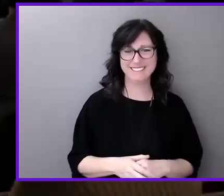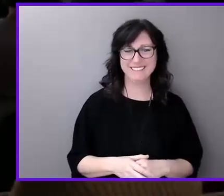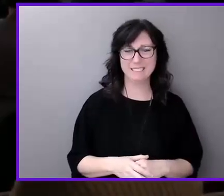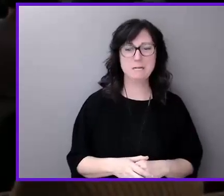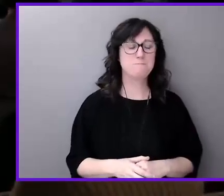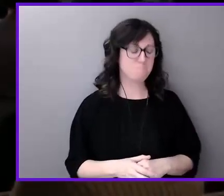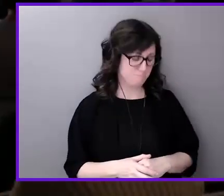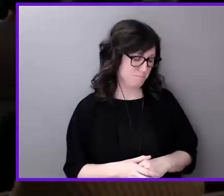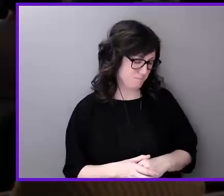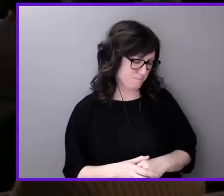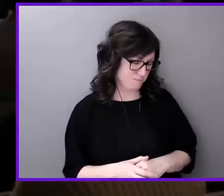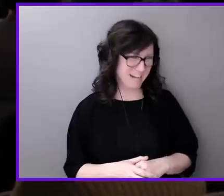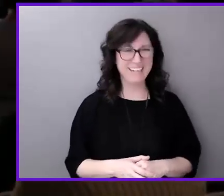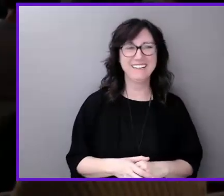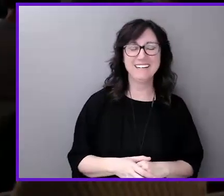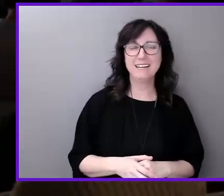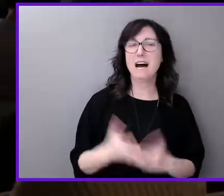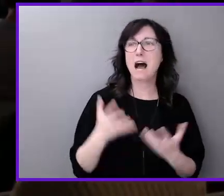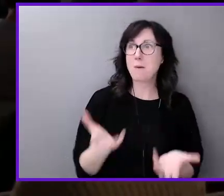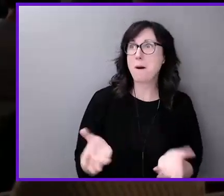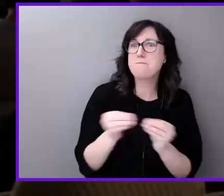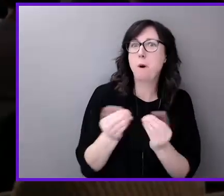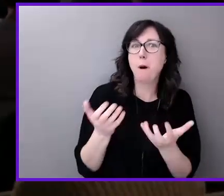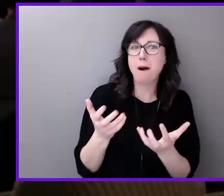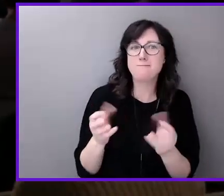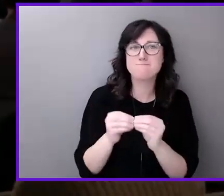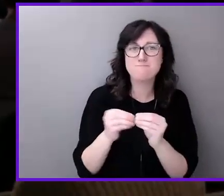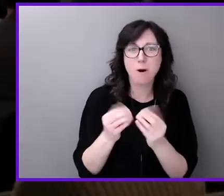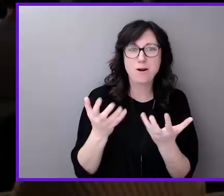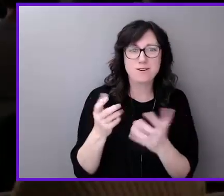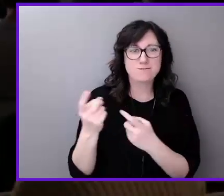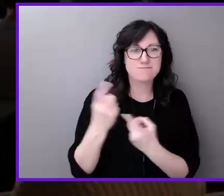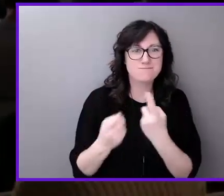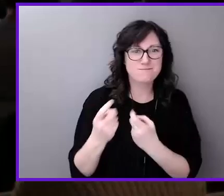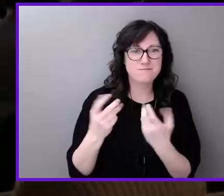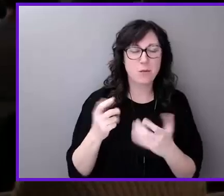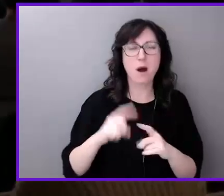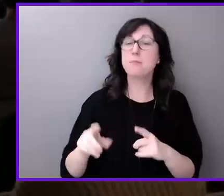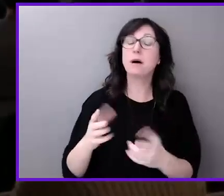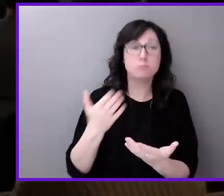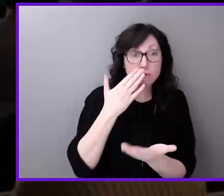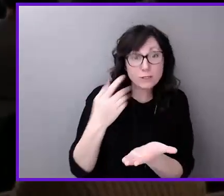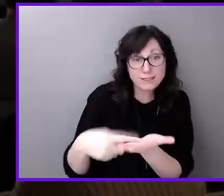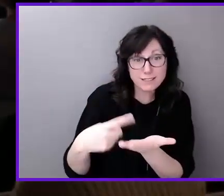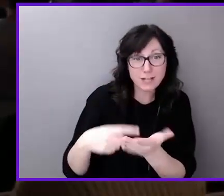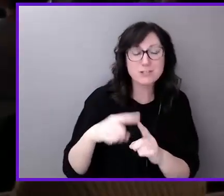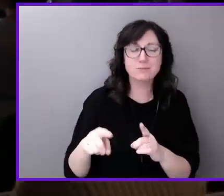I just want to have more questions. But these are excellent conversations. Over to you.